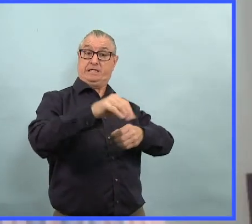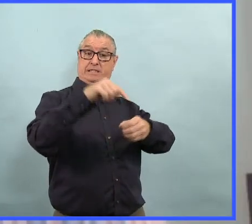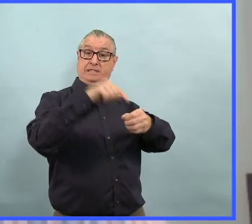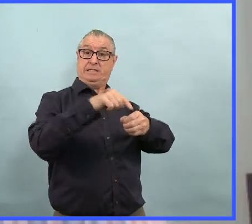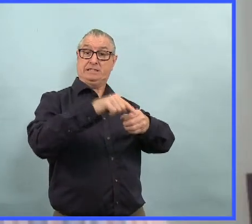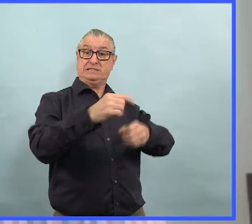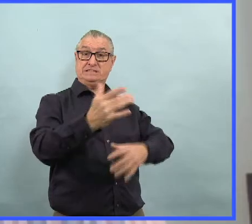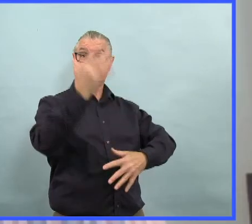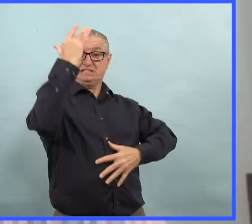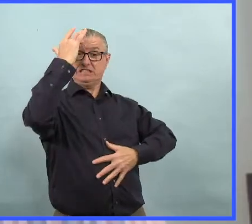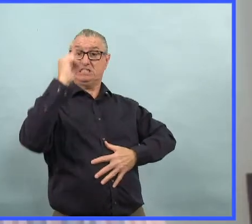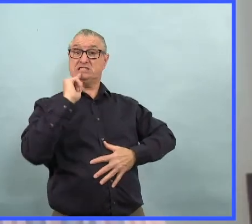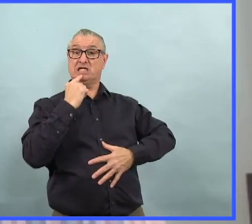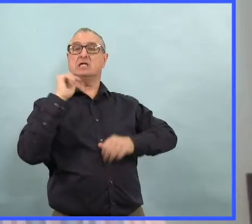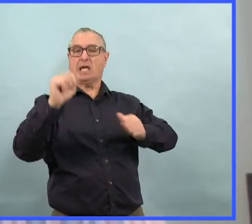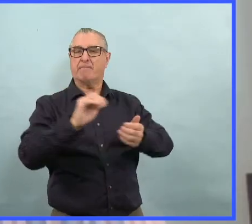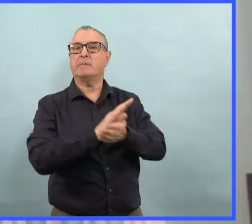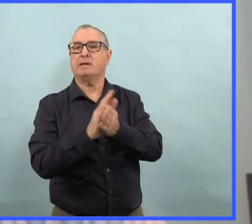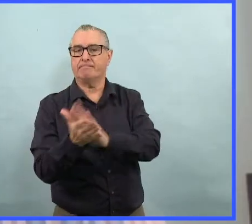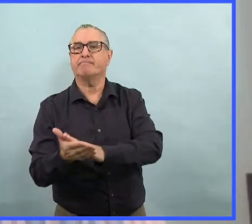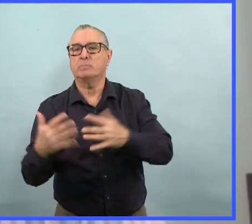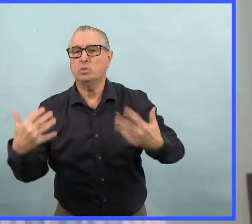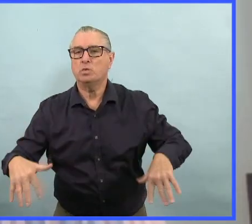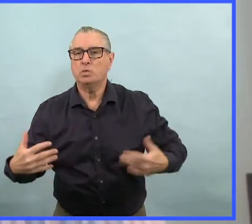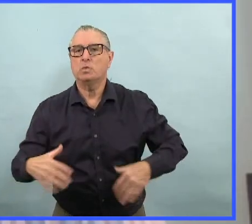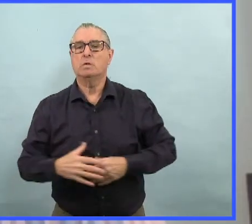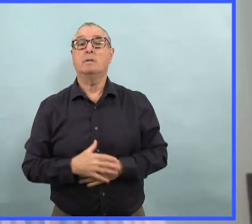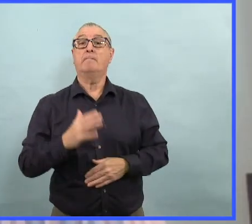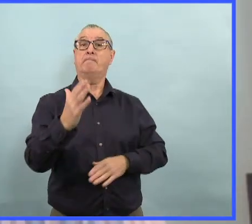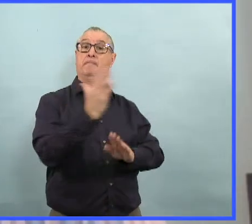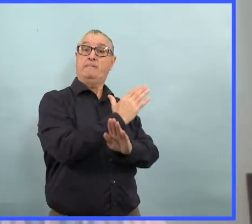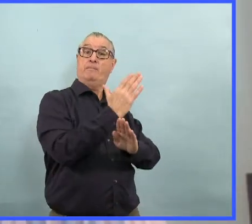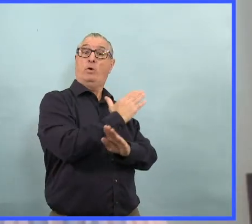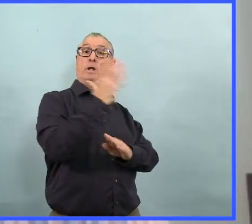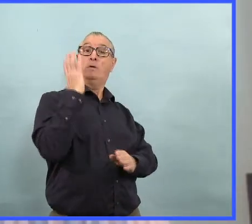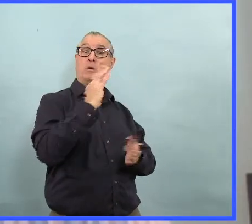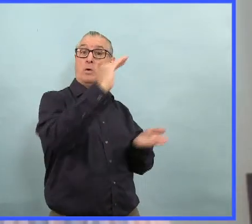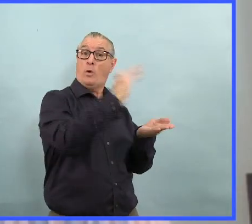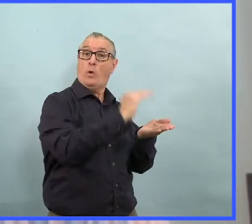case counts then we're going to start seeing unfortunately increasing severe outcomes